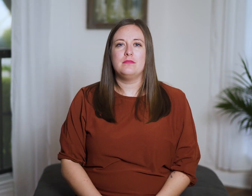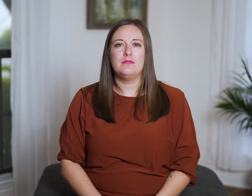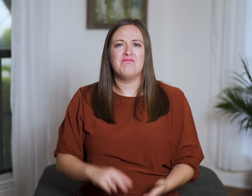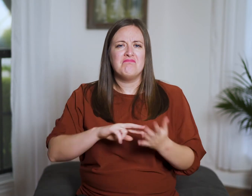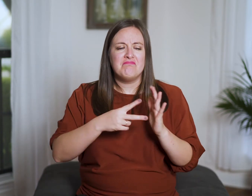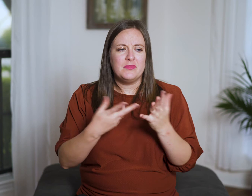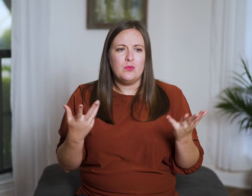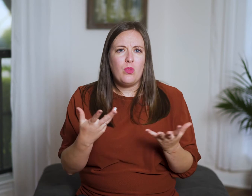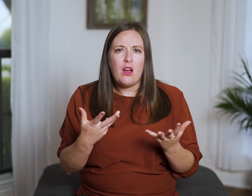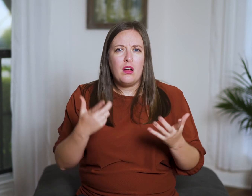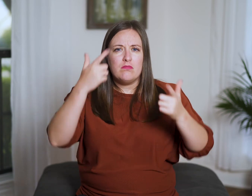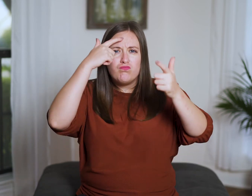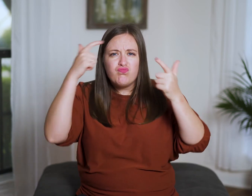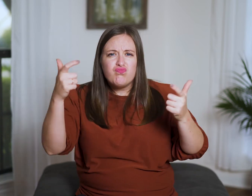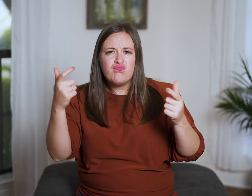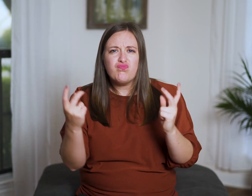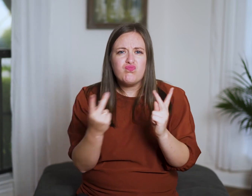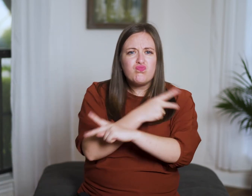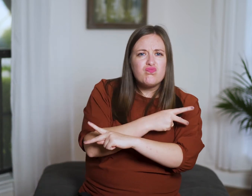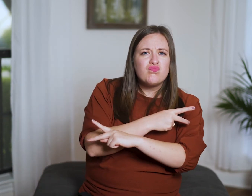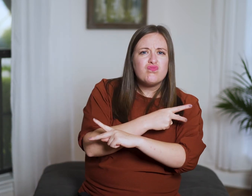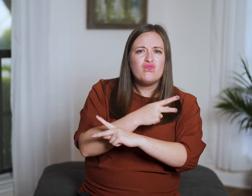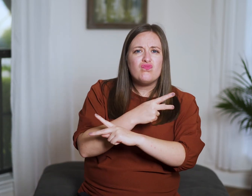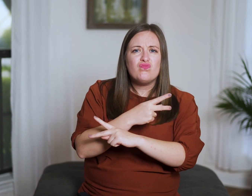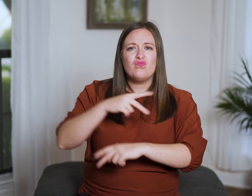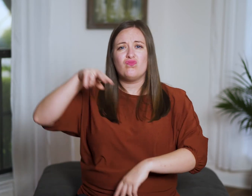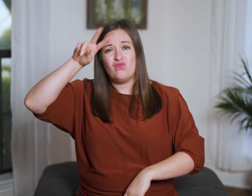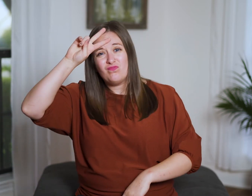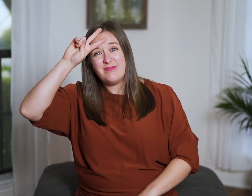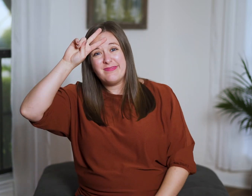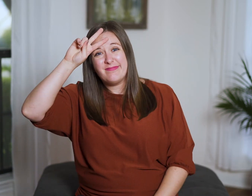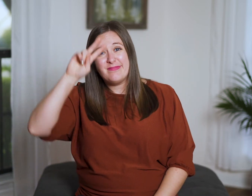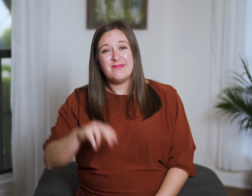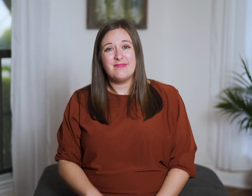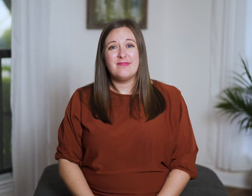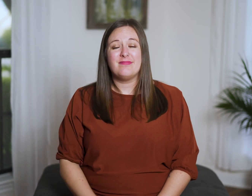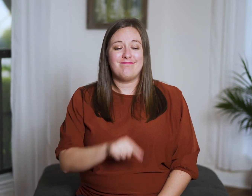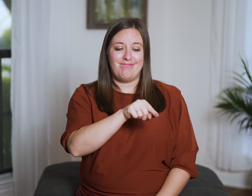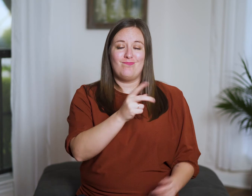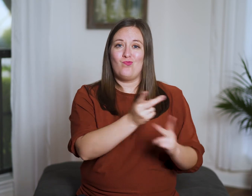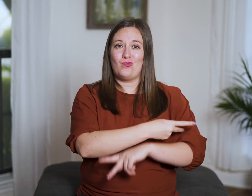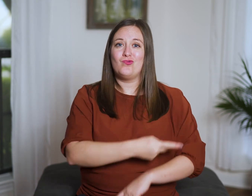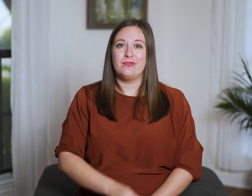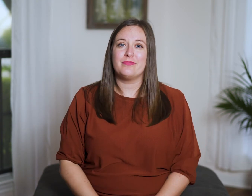In other words, arrogance is worse than stupidity.